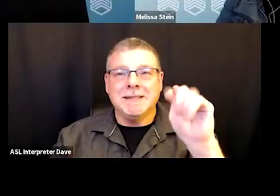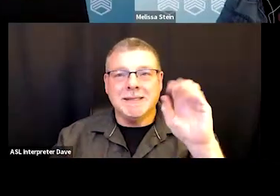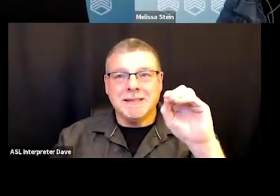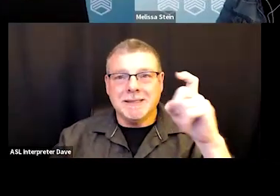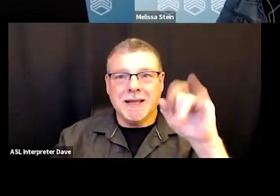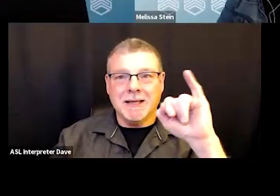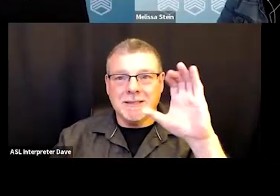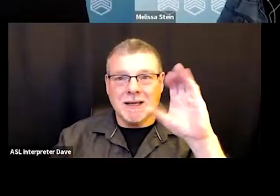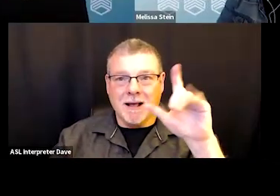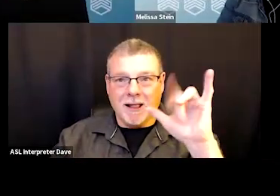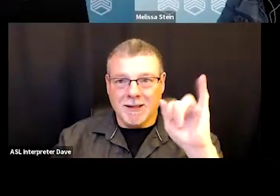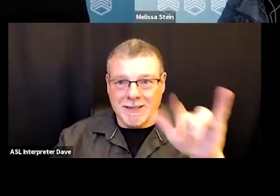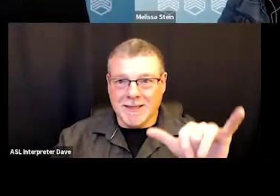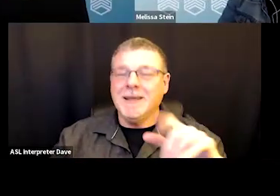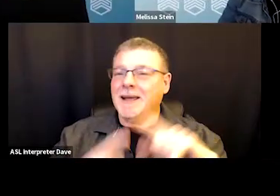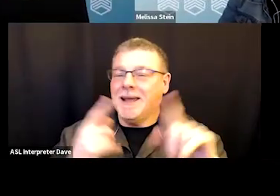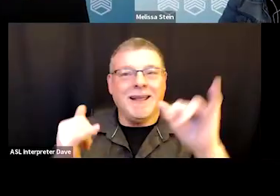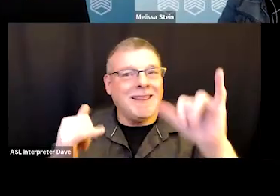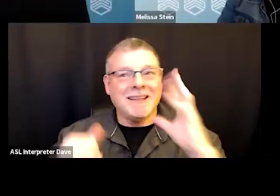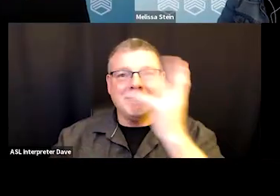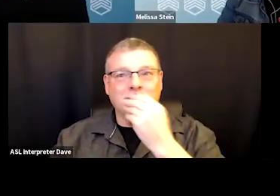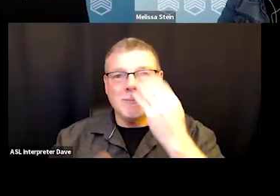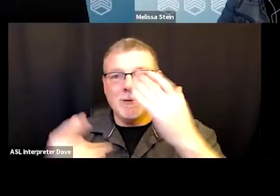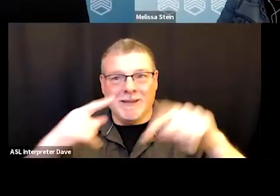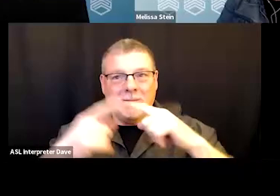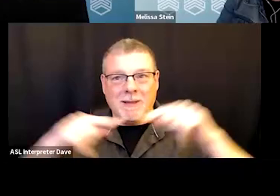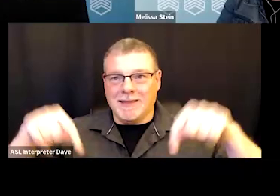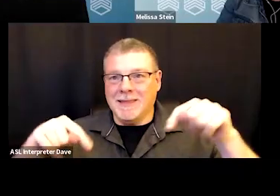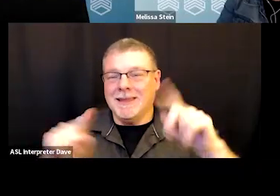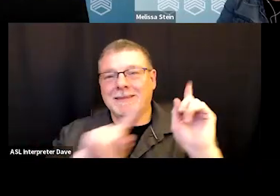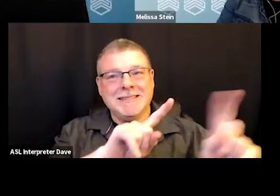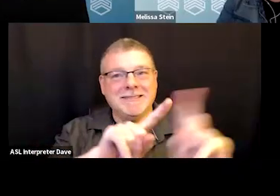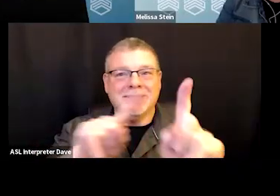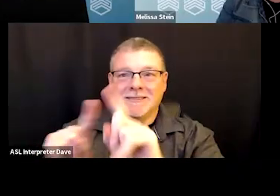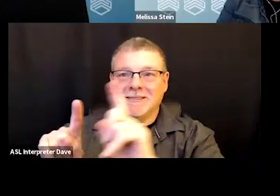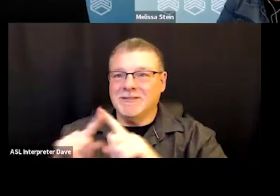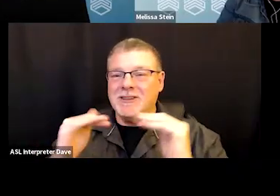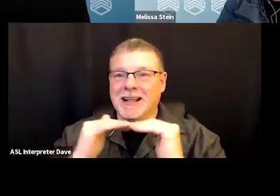And that's the beauty of this GAINS webinar is that folks with all kinds of levels of expertise